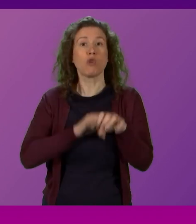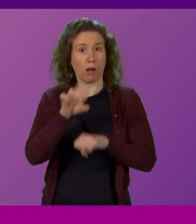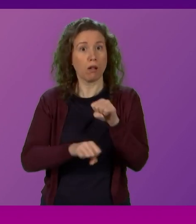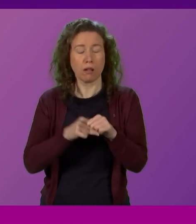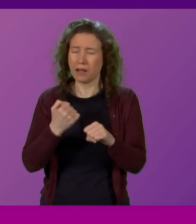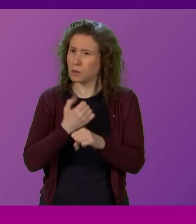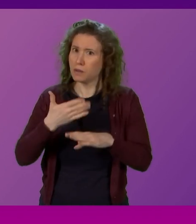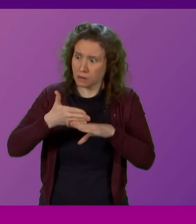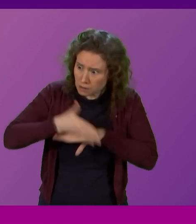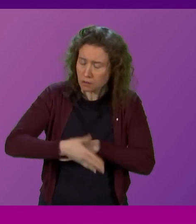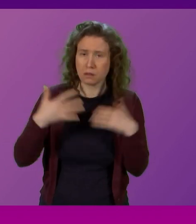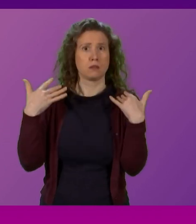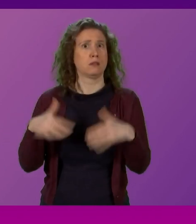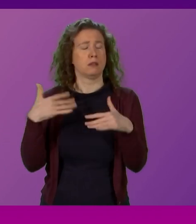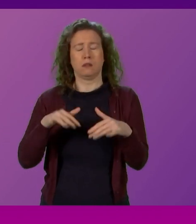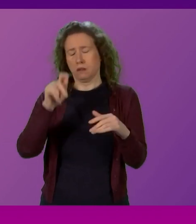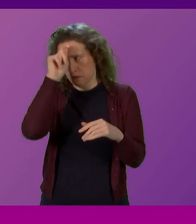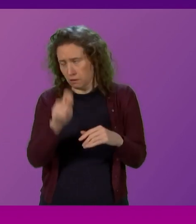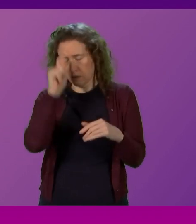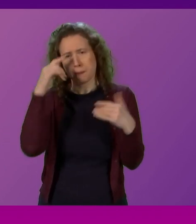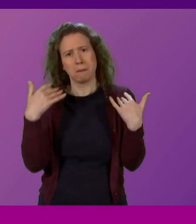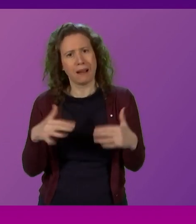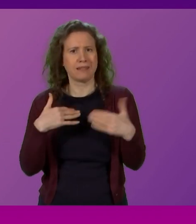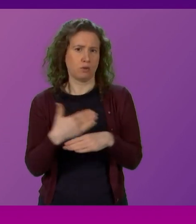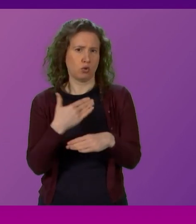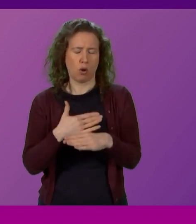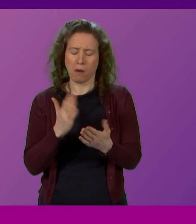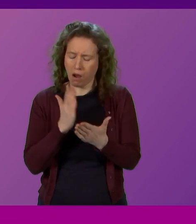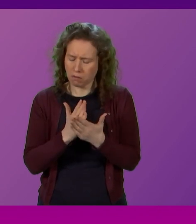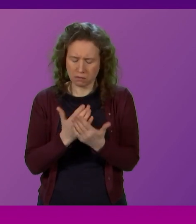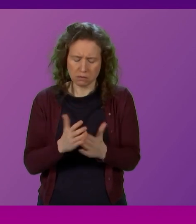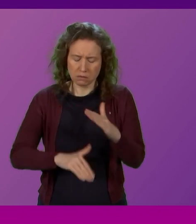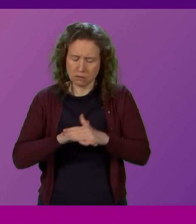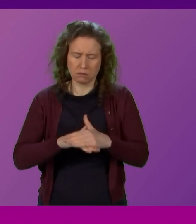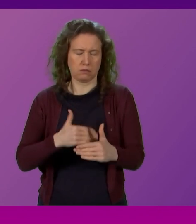They are doing an extraordinary and magnificent job, and my heartfelt thanks go to all of them.